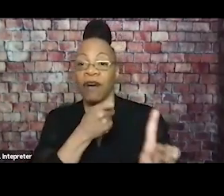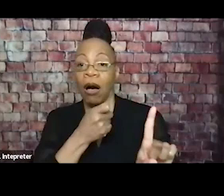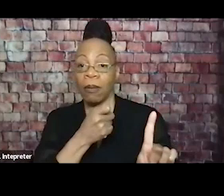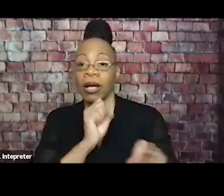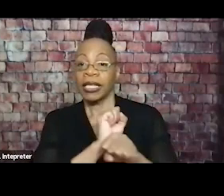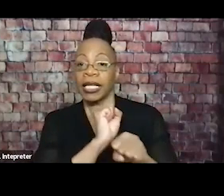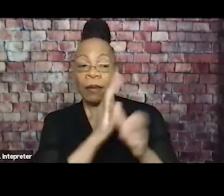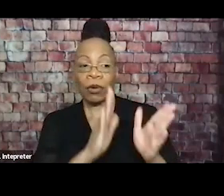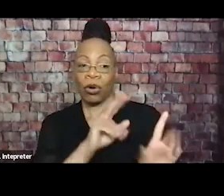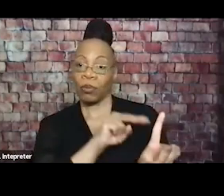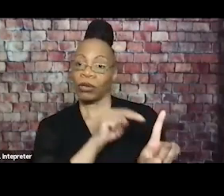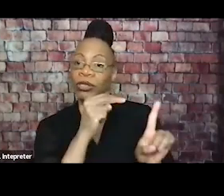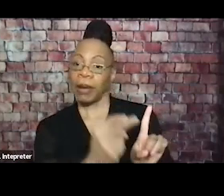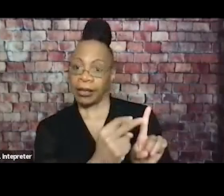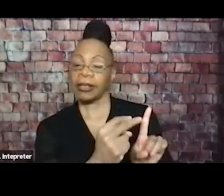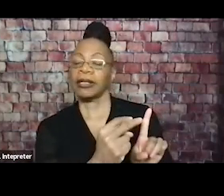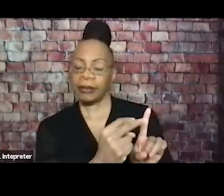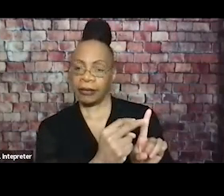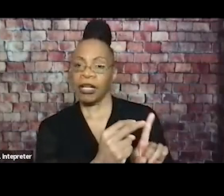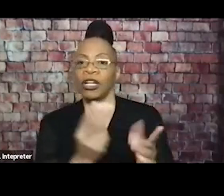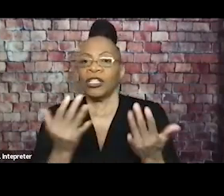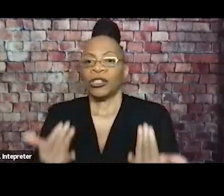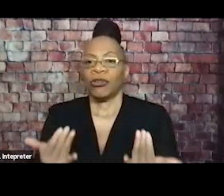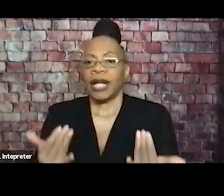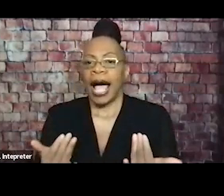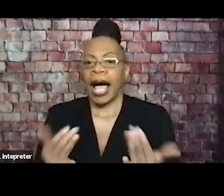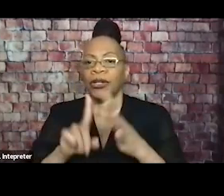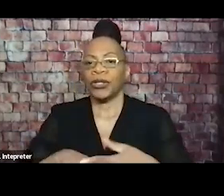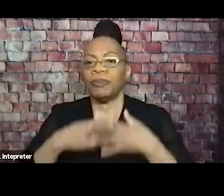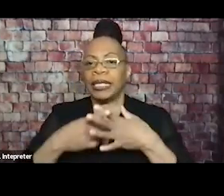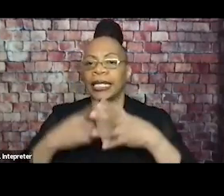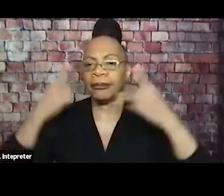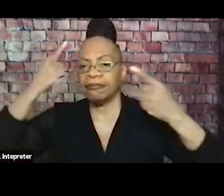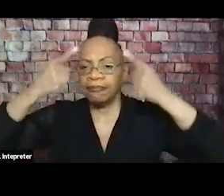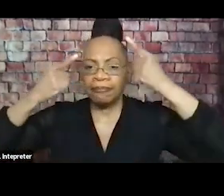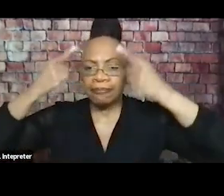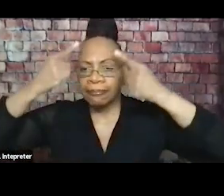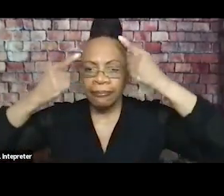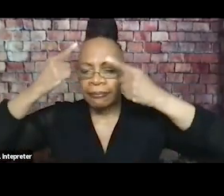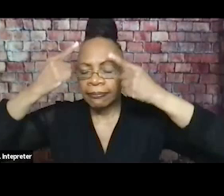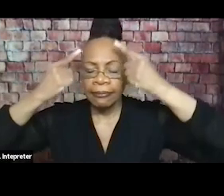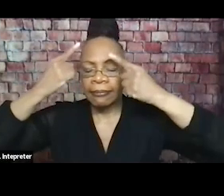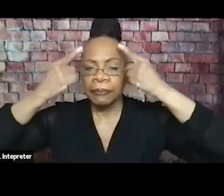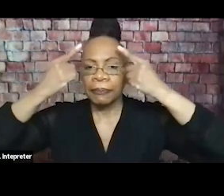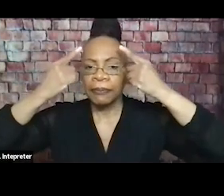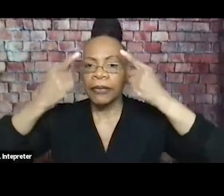So again, that's starting to think with the meeting the listing criteria in mind,